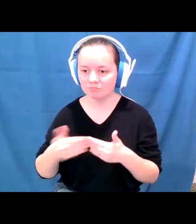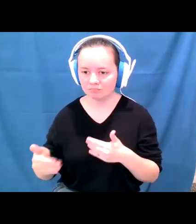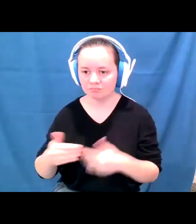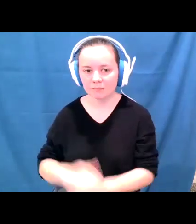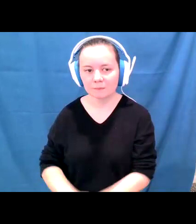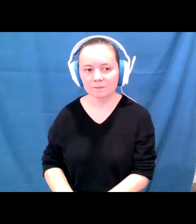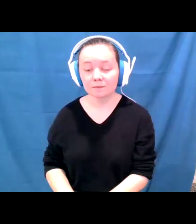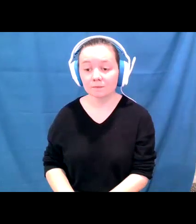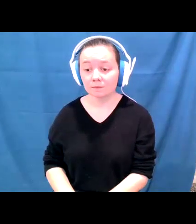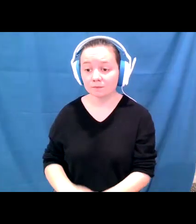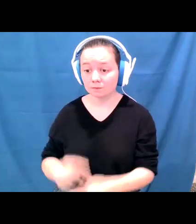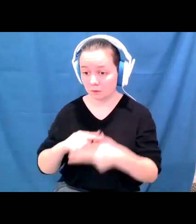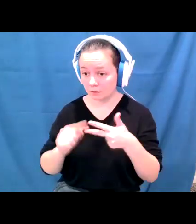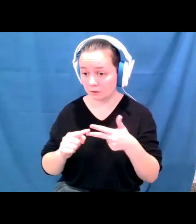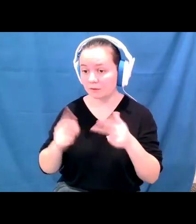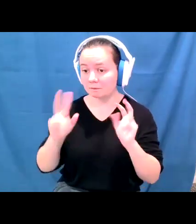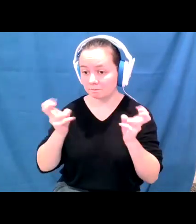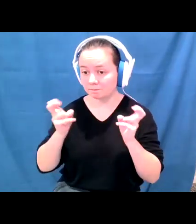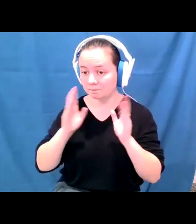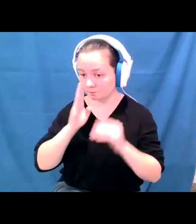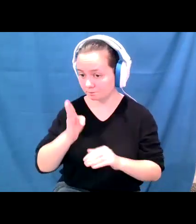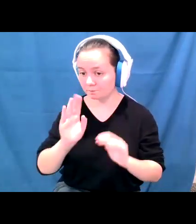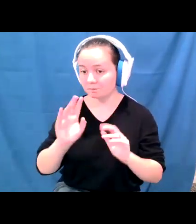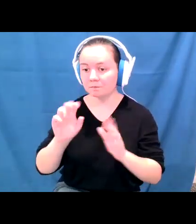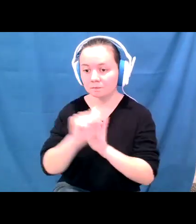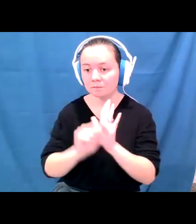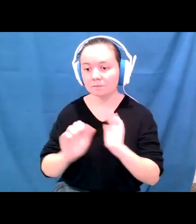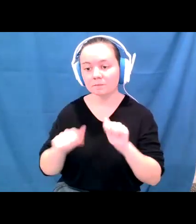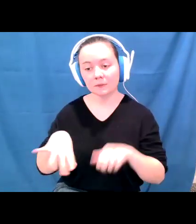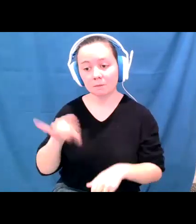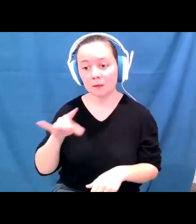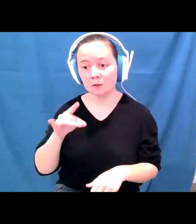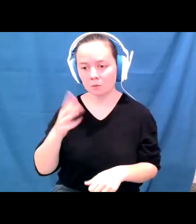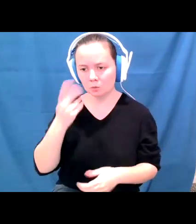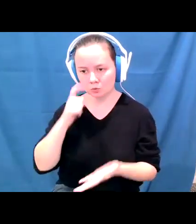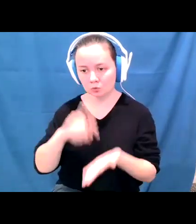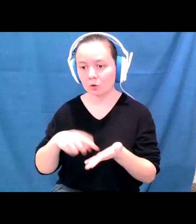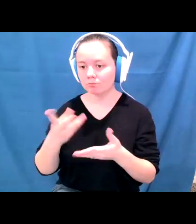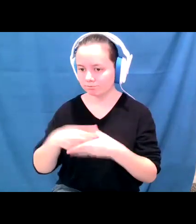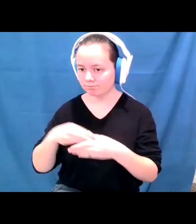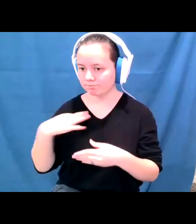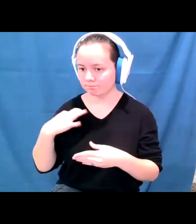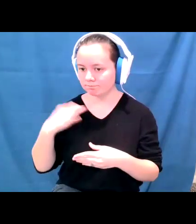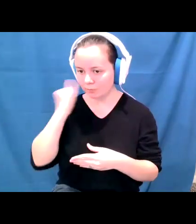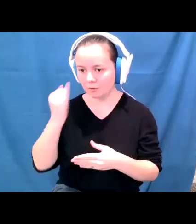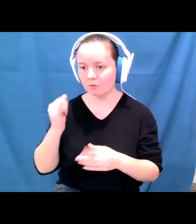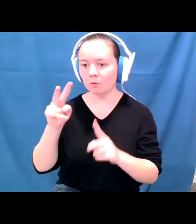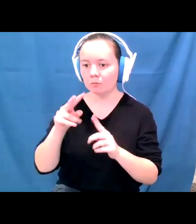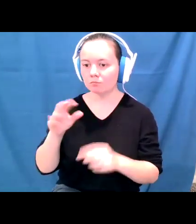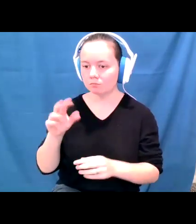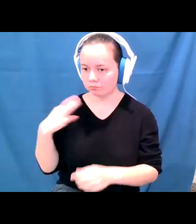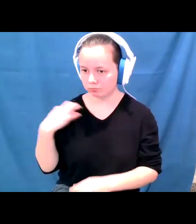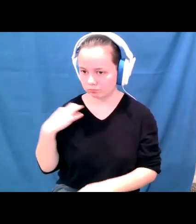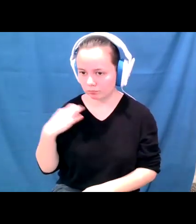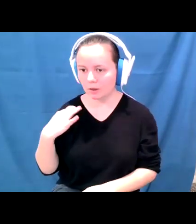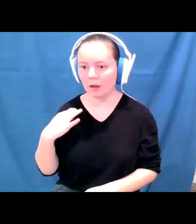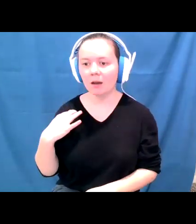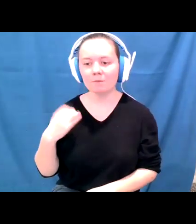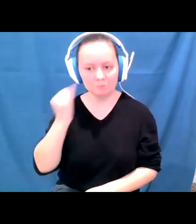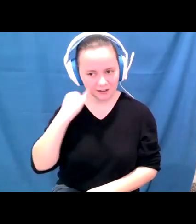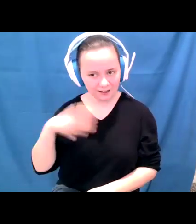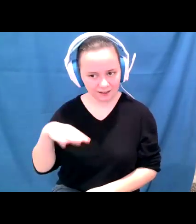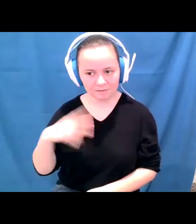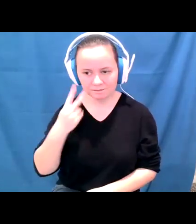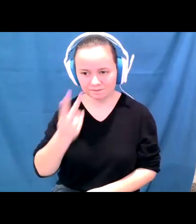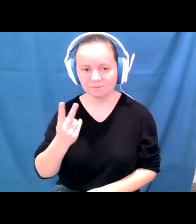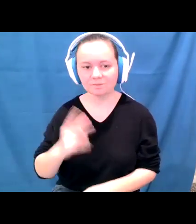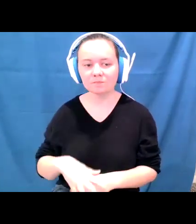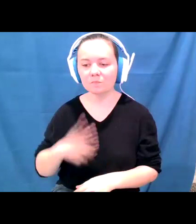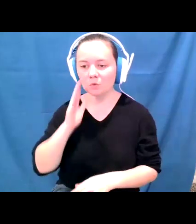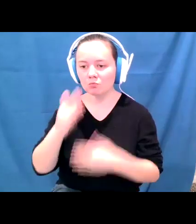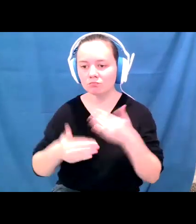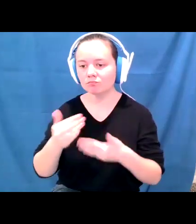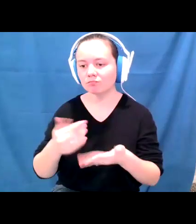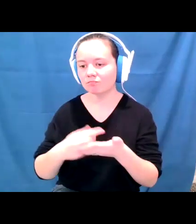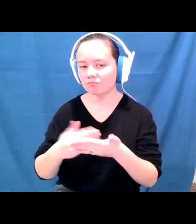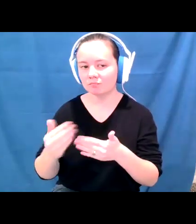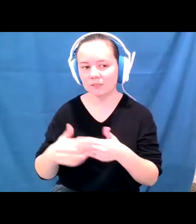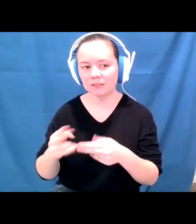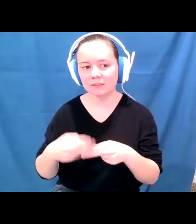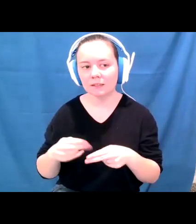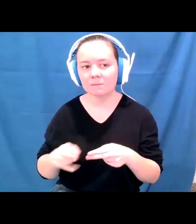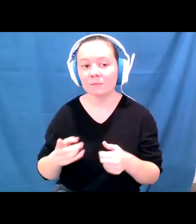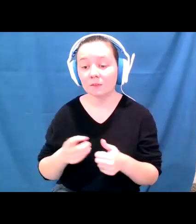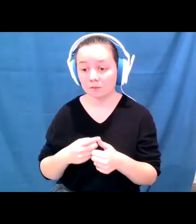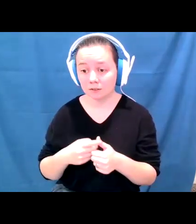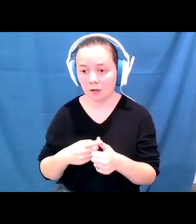So, these are the 3 main topics for states to choose from, and you'll see these in the application when you go to apply, and if you haven't checked that out yet already, we'll walk through some examples of these in the next few slides. We've got the first one, oh, thank you.